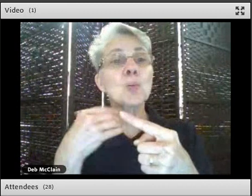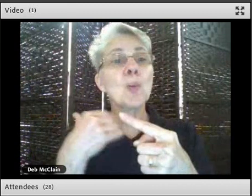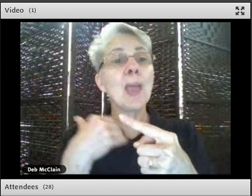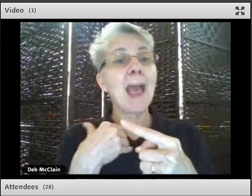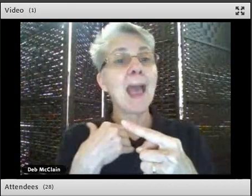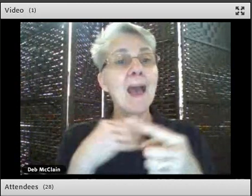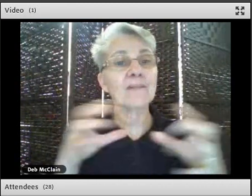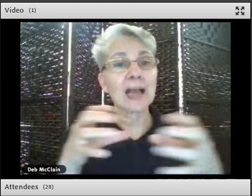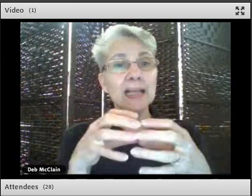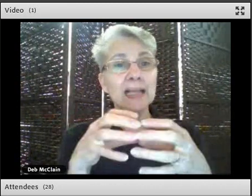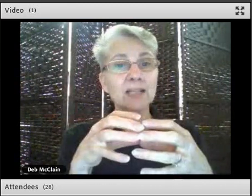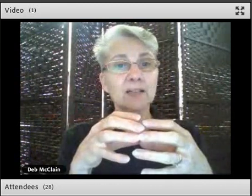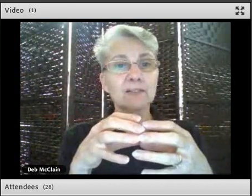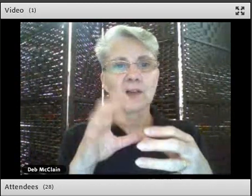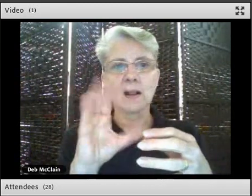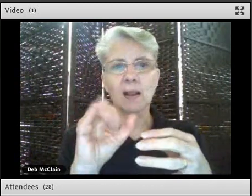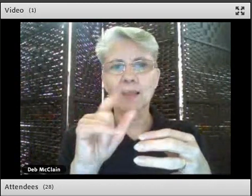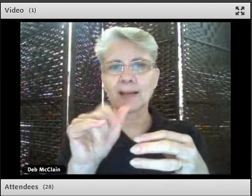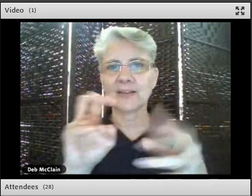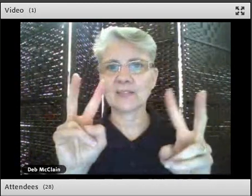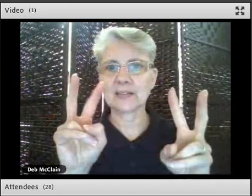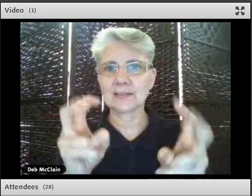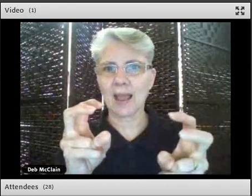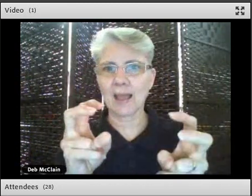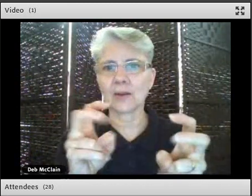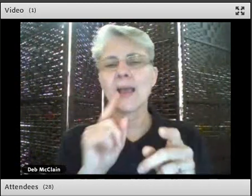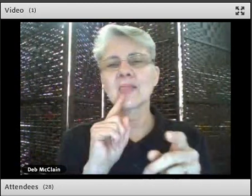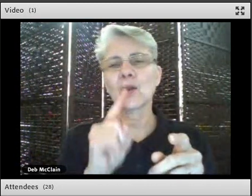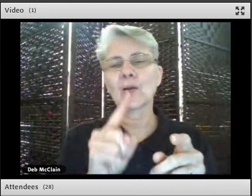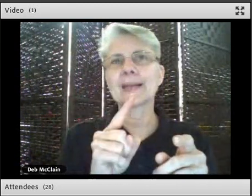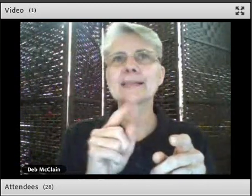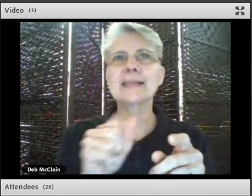that we should also still add a conventional collective title.